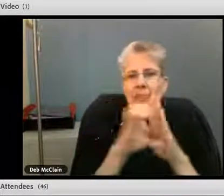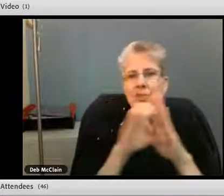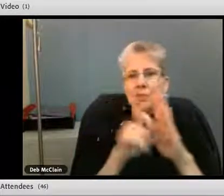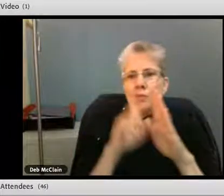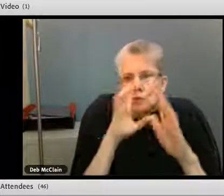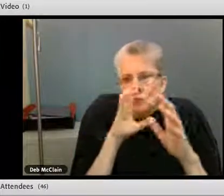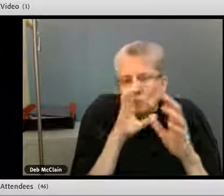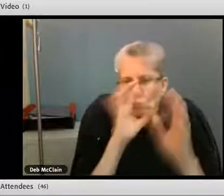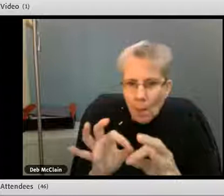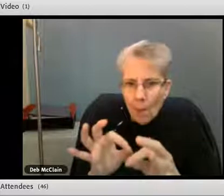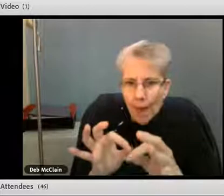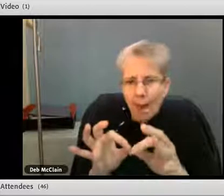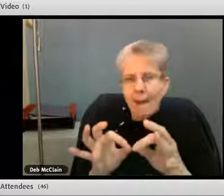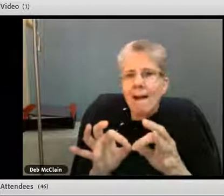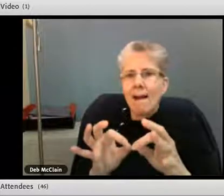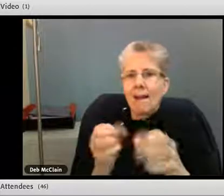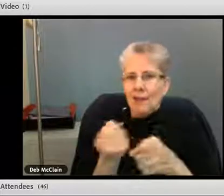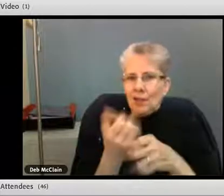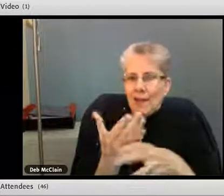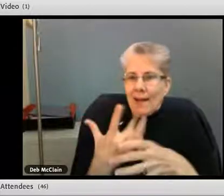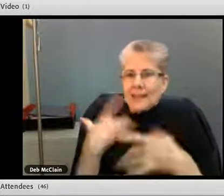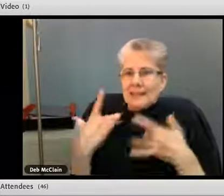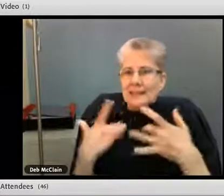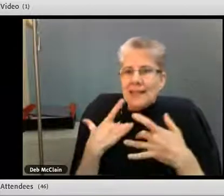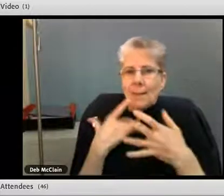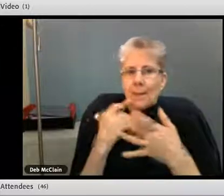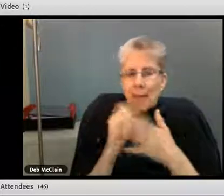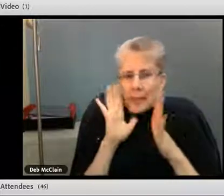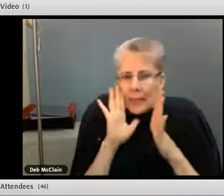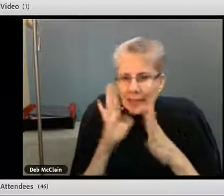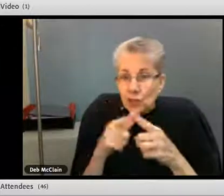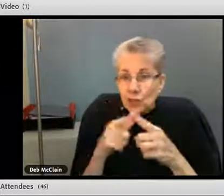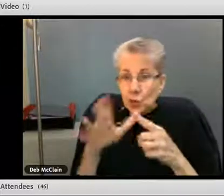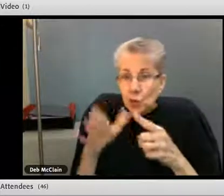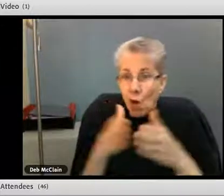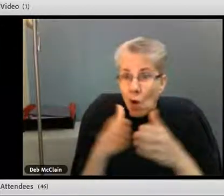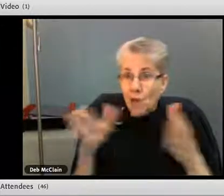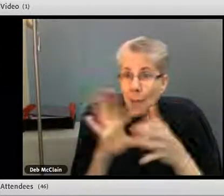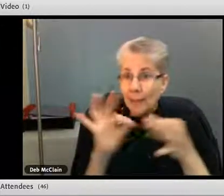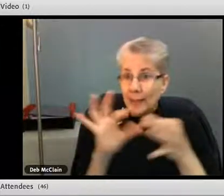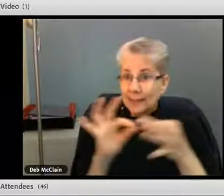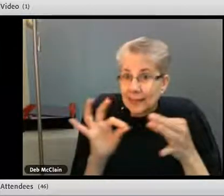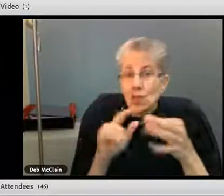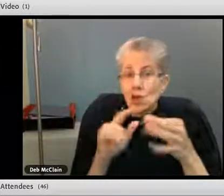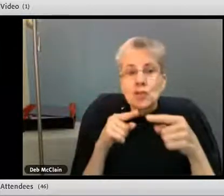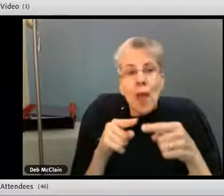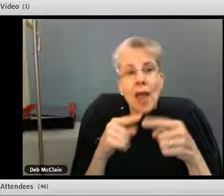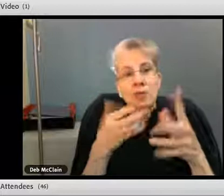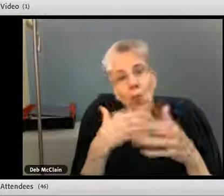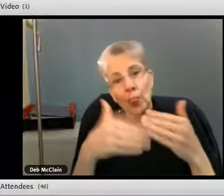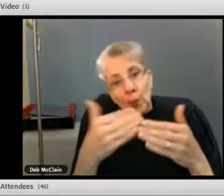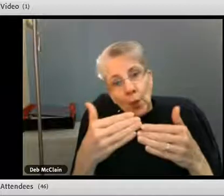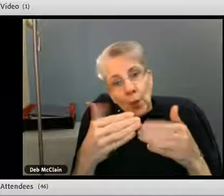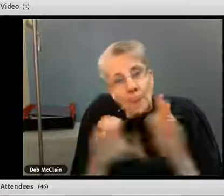and help bring attention to your overall message. So as you're going through them, take them stock images for what they're worth,